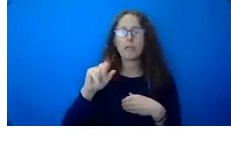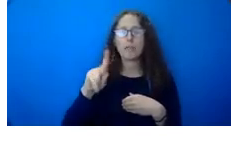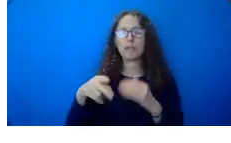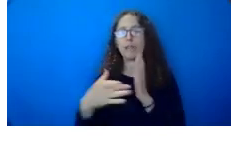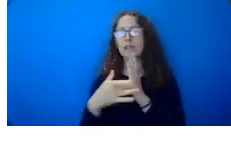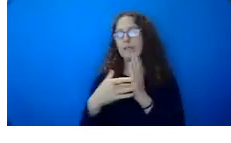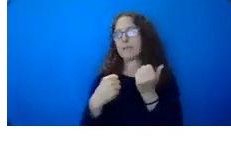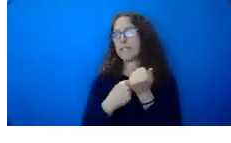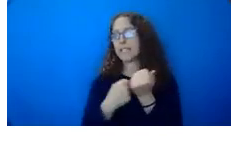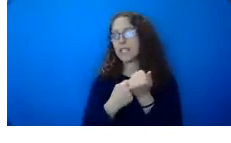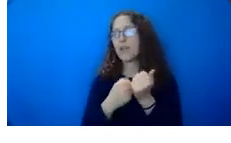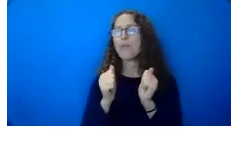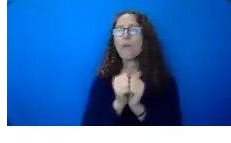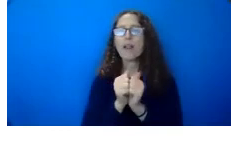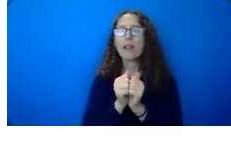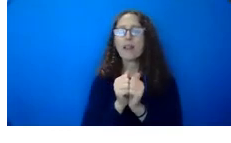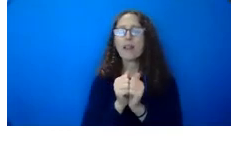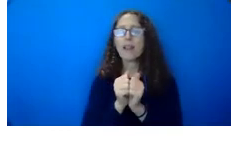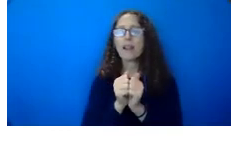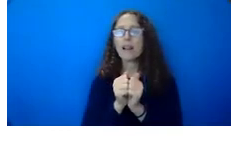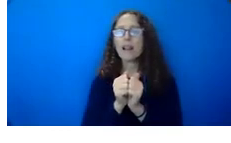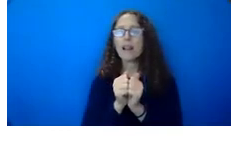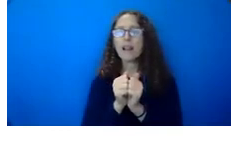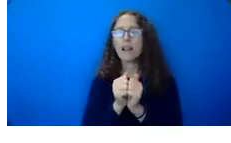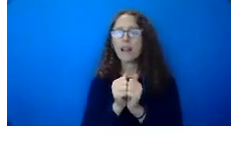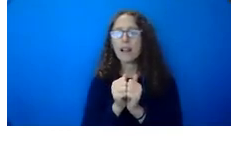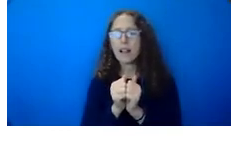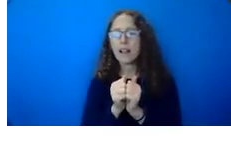» WE ALSO HAVE JAN COLT AND JAN USE SHOULD BE ABLE TO